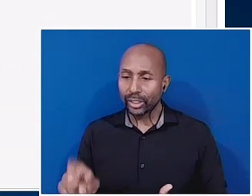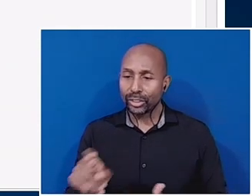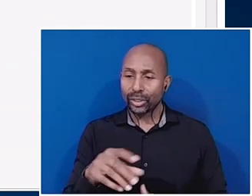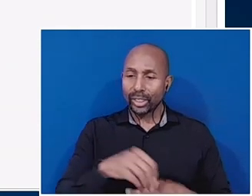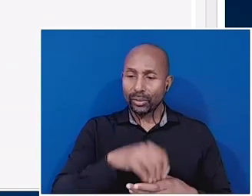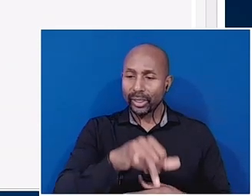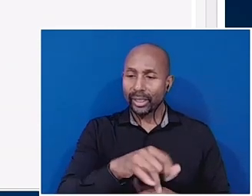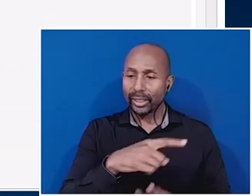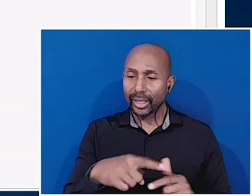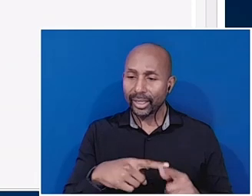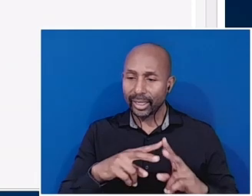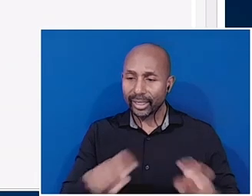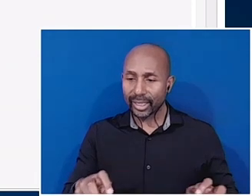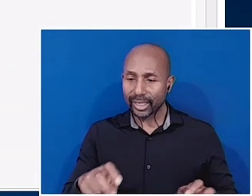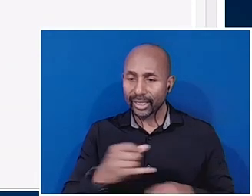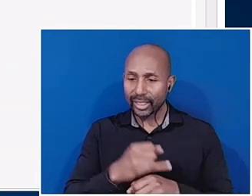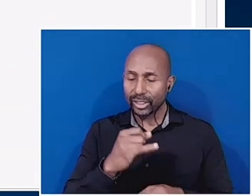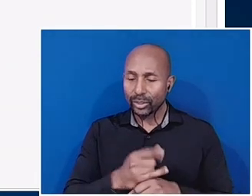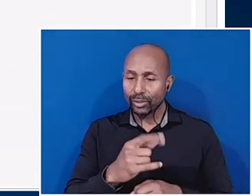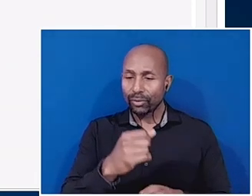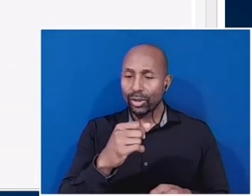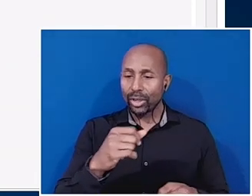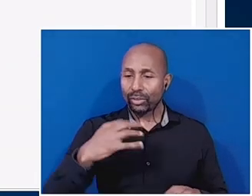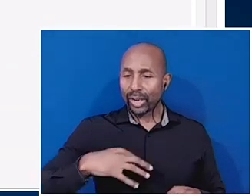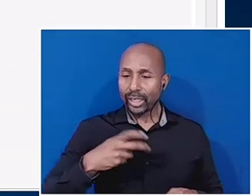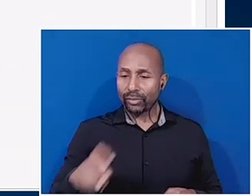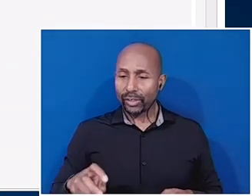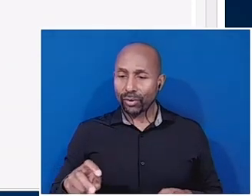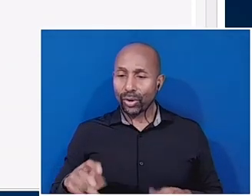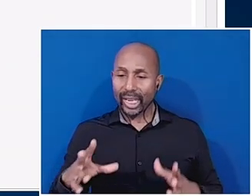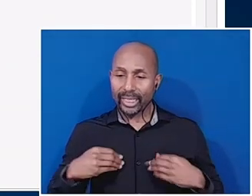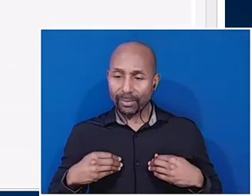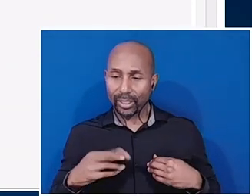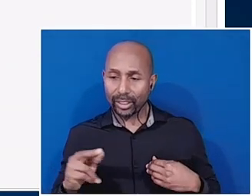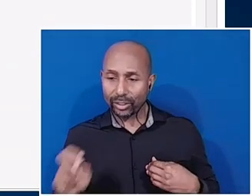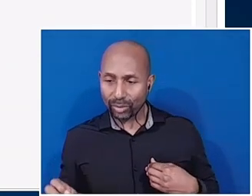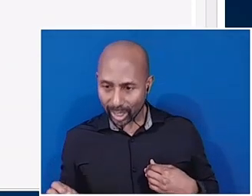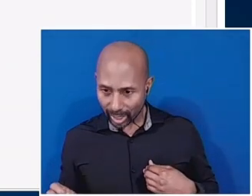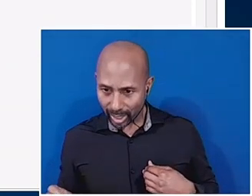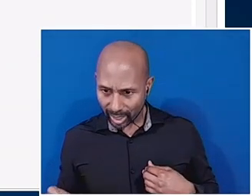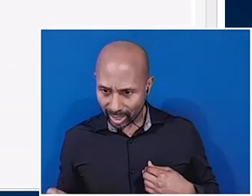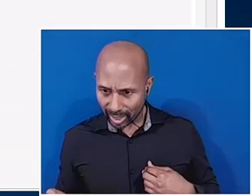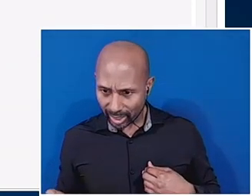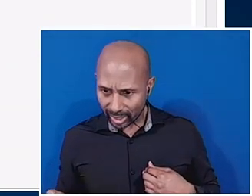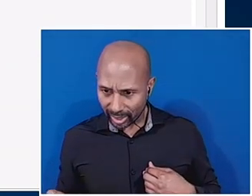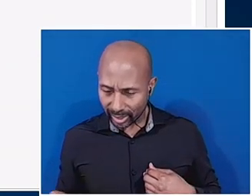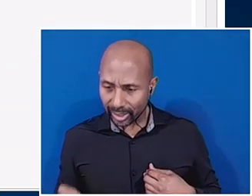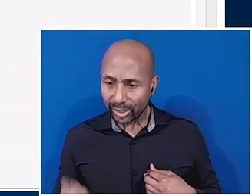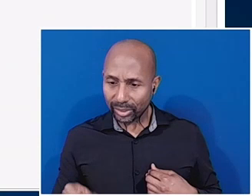rates from institutions also approved by the institution's accrediting agency, and require the institution to provide an